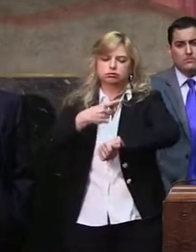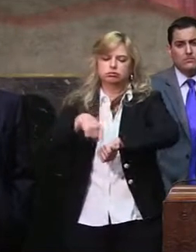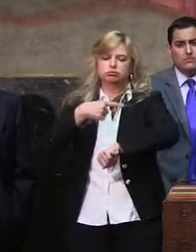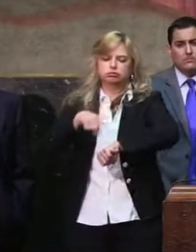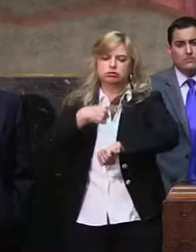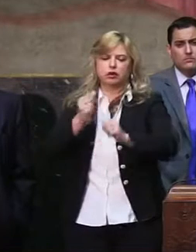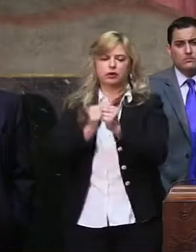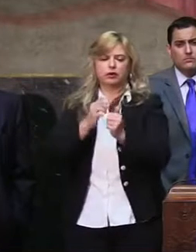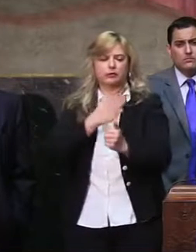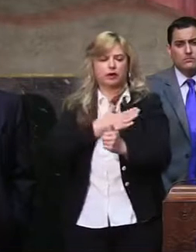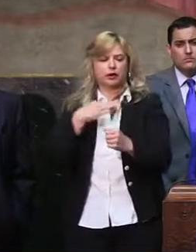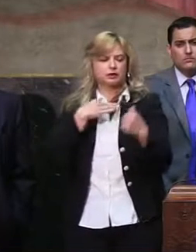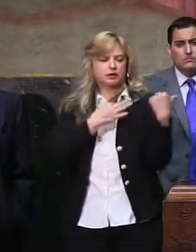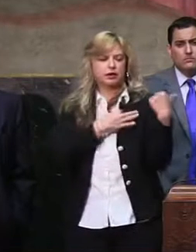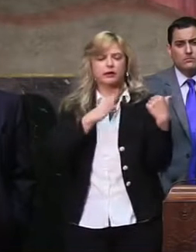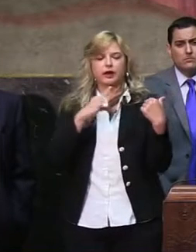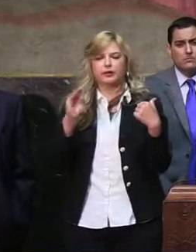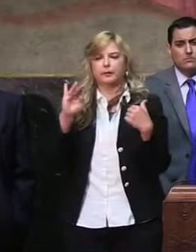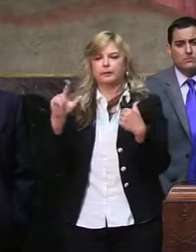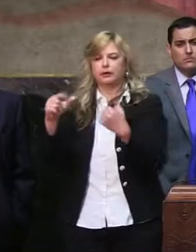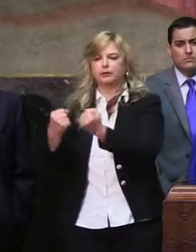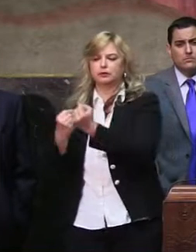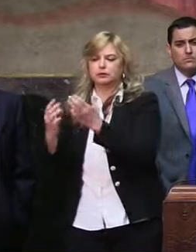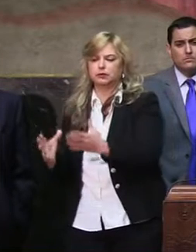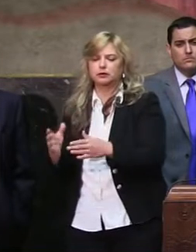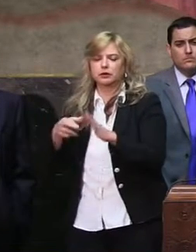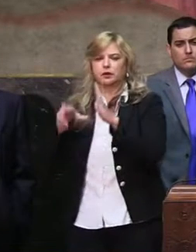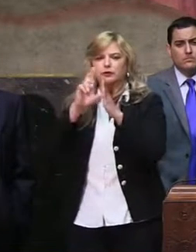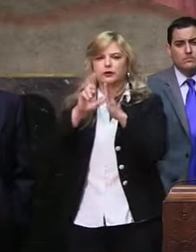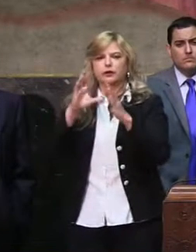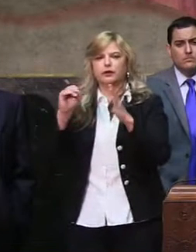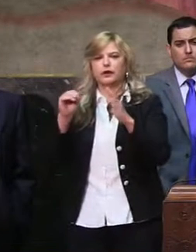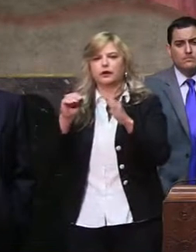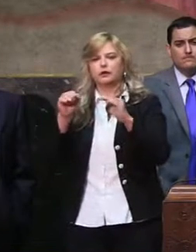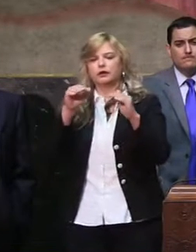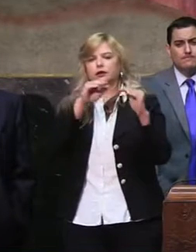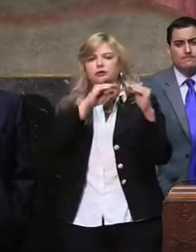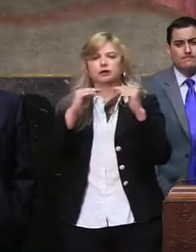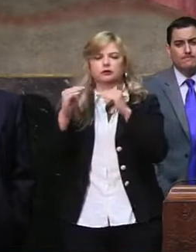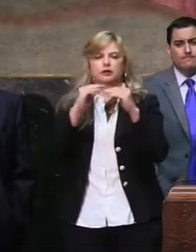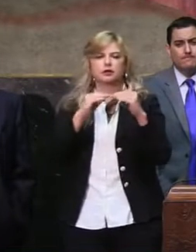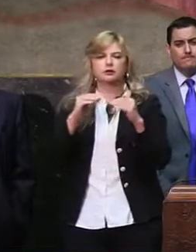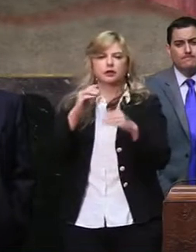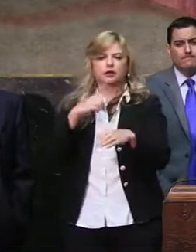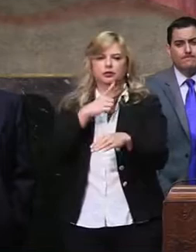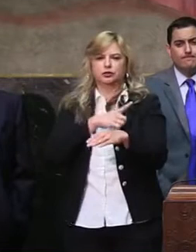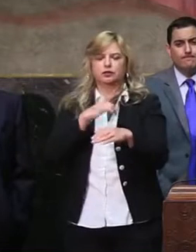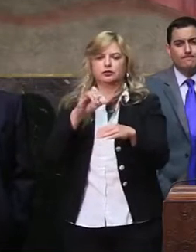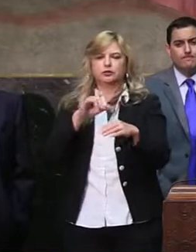Reviva the justice reinvestment legislation and coming to agreement on key changes the resolve of their